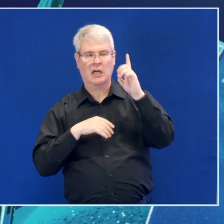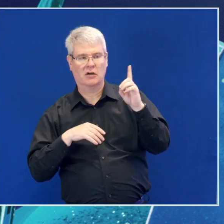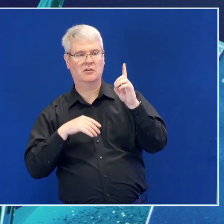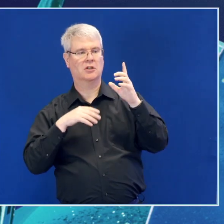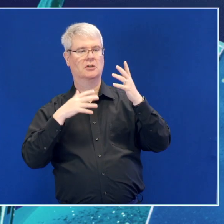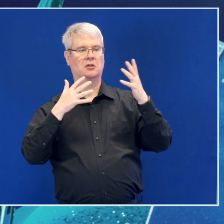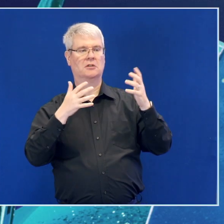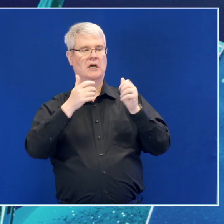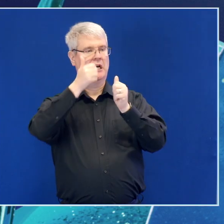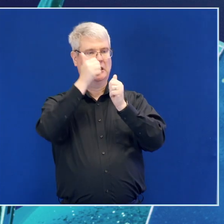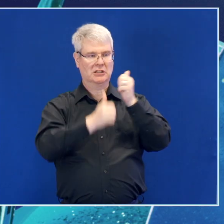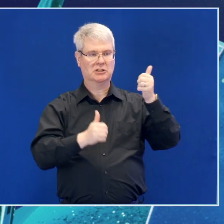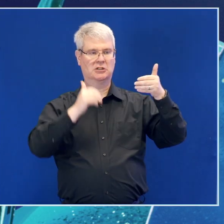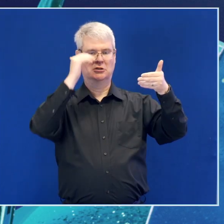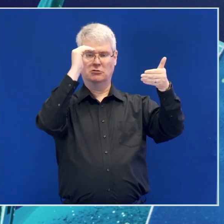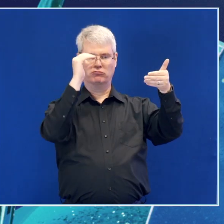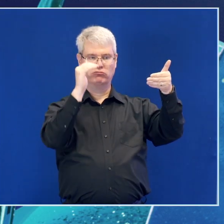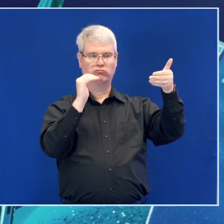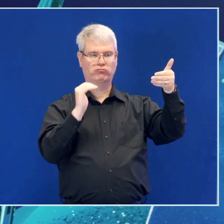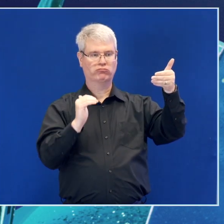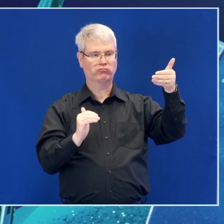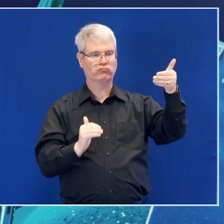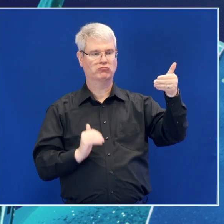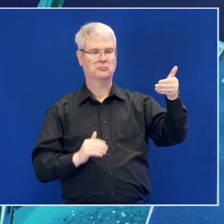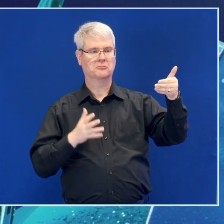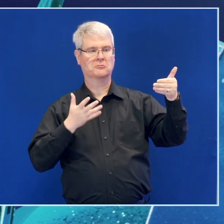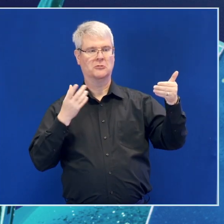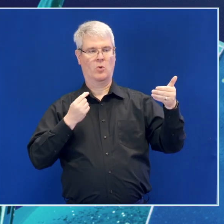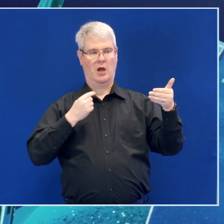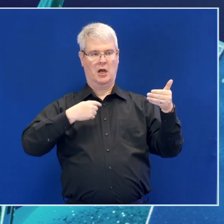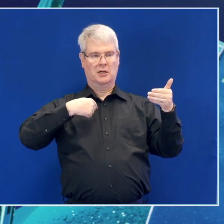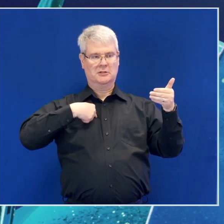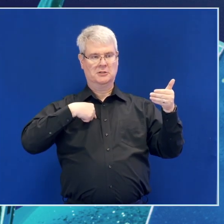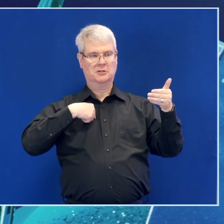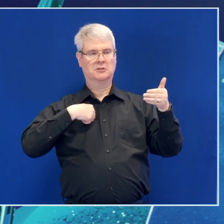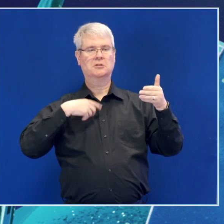Never describe people with disabilities as impaired. Replace assumptions